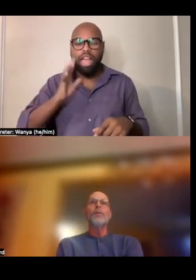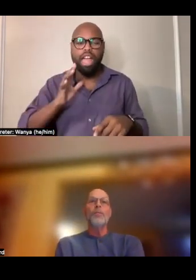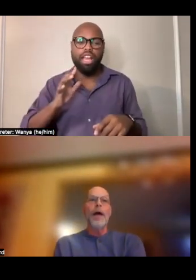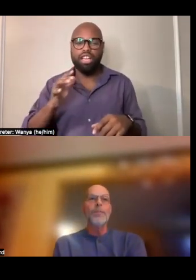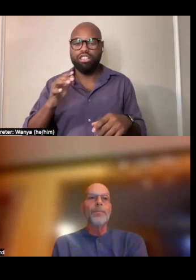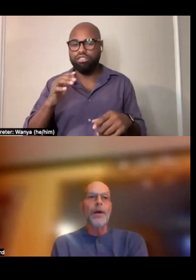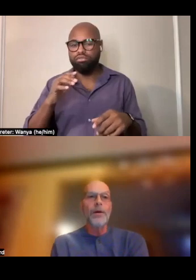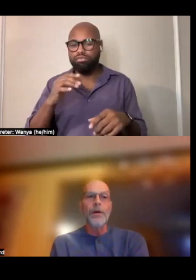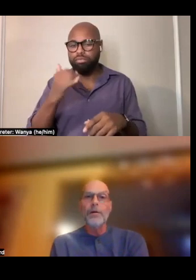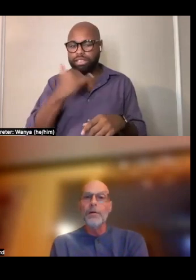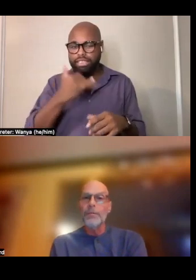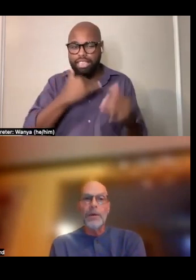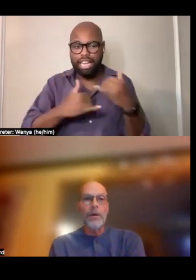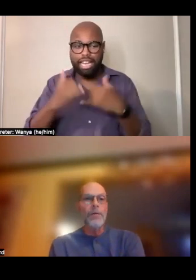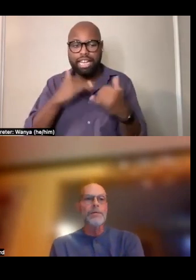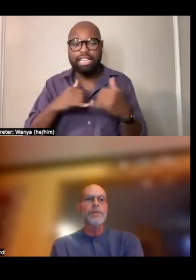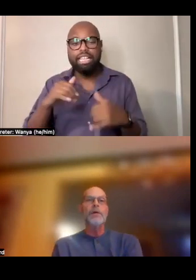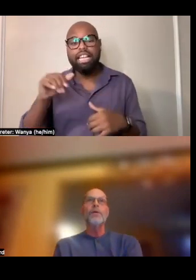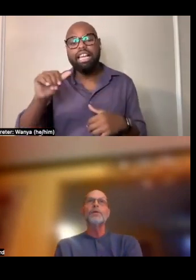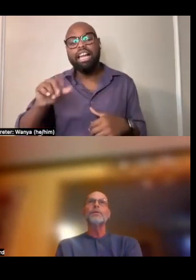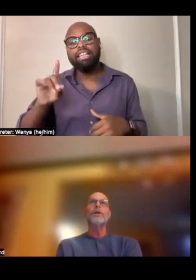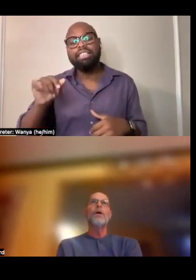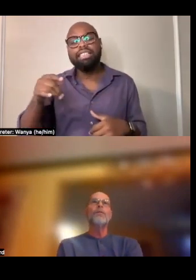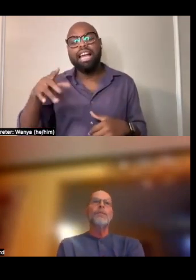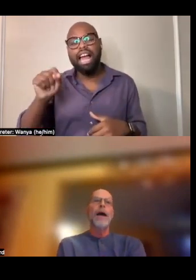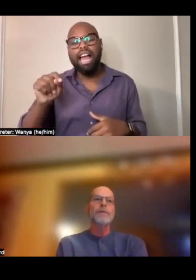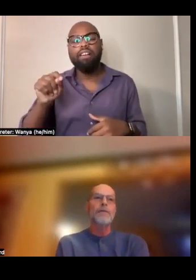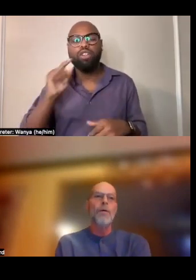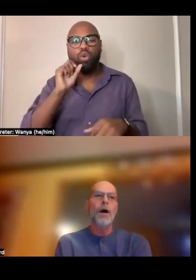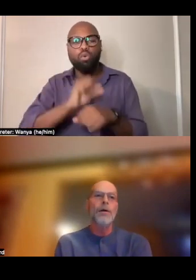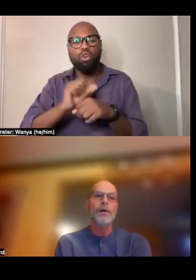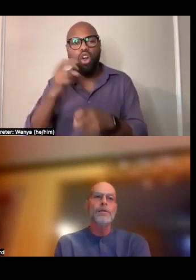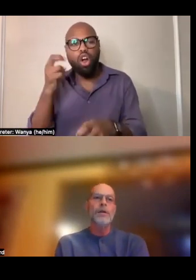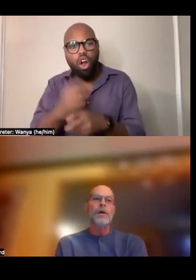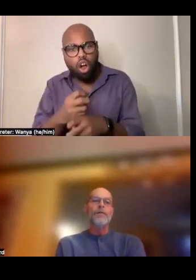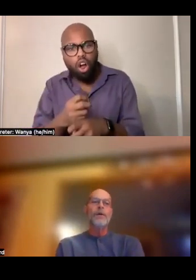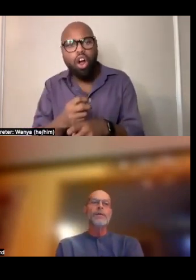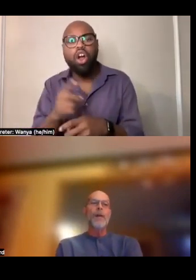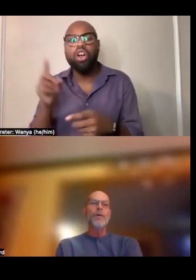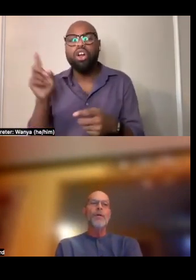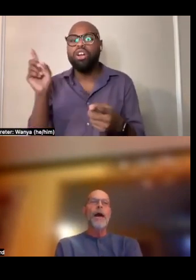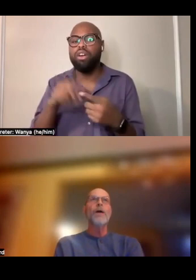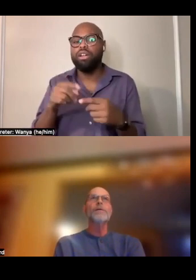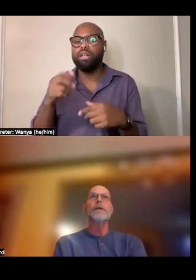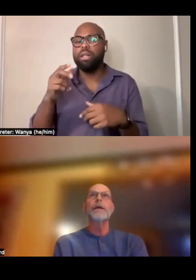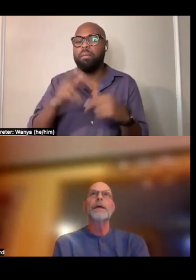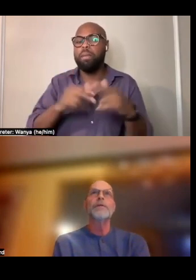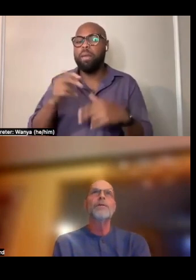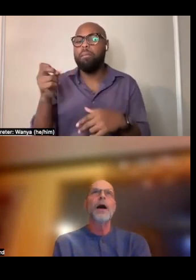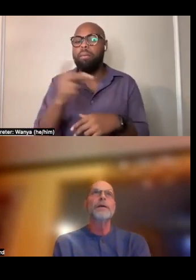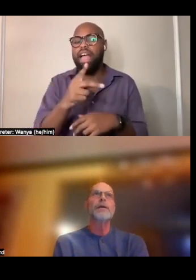the Build Back Better bills. We worked really hard with Maxine Waters, e.g. on housing and tried to